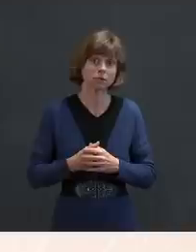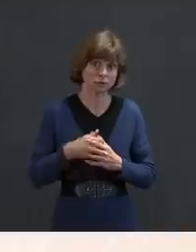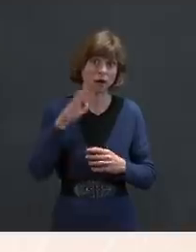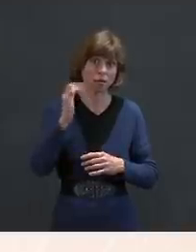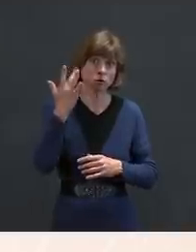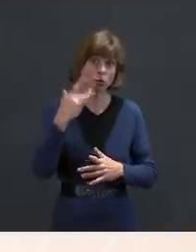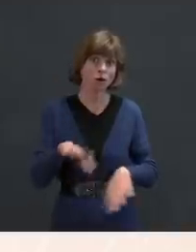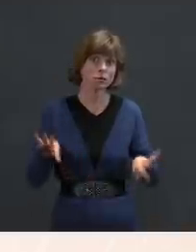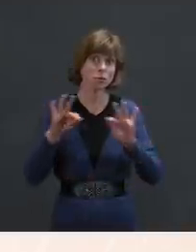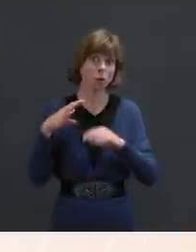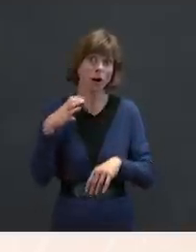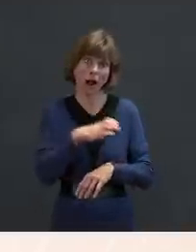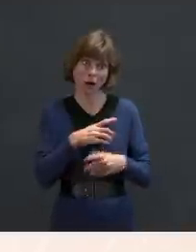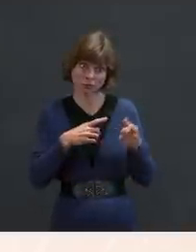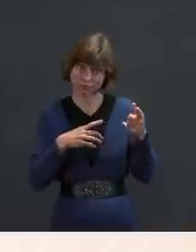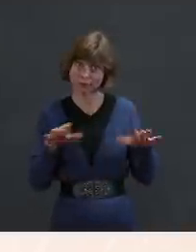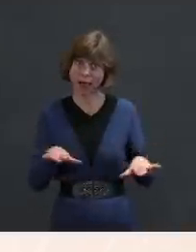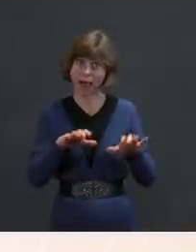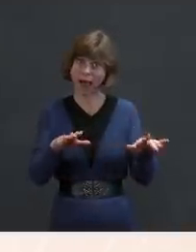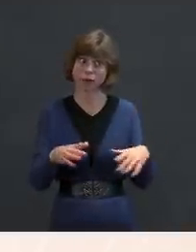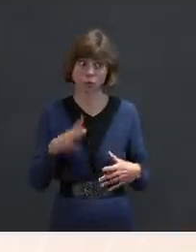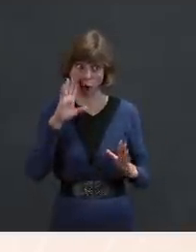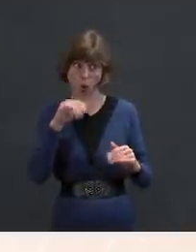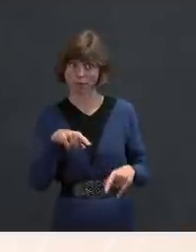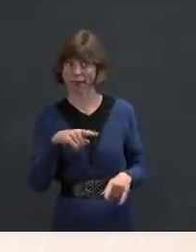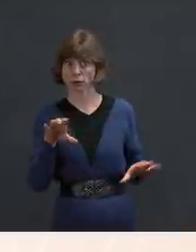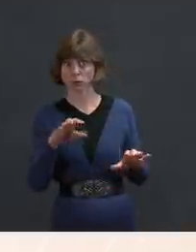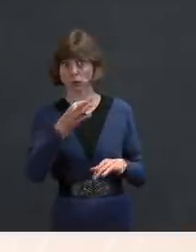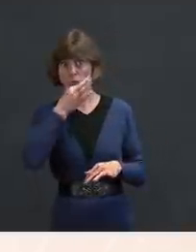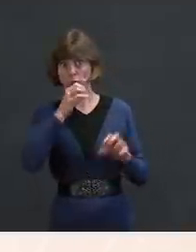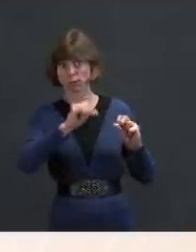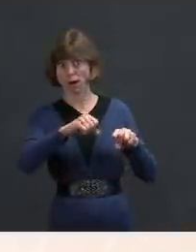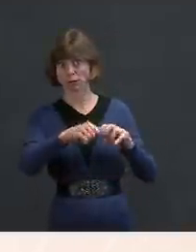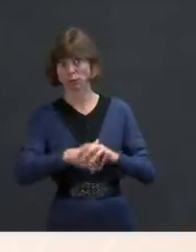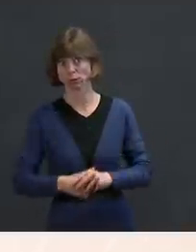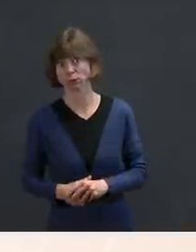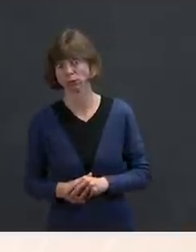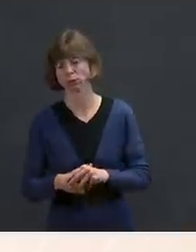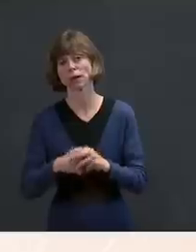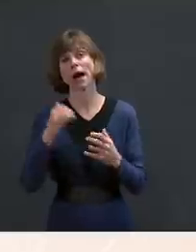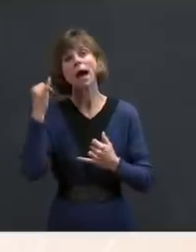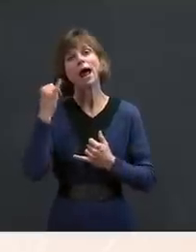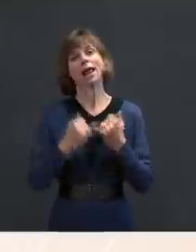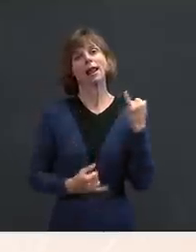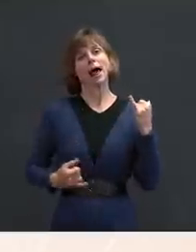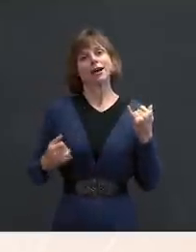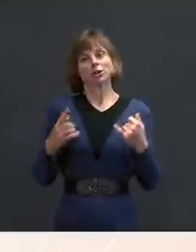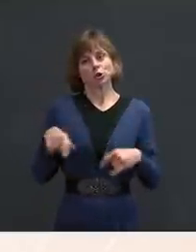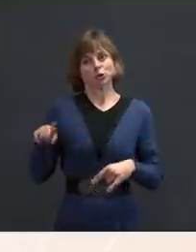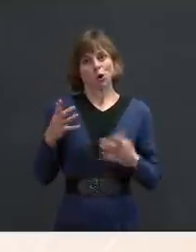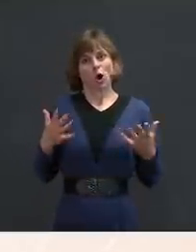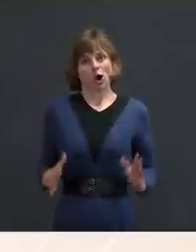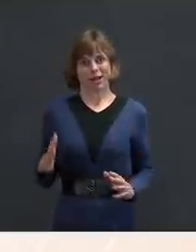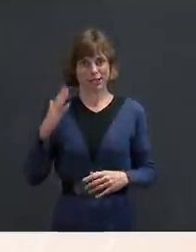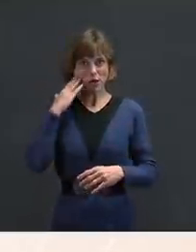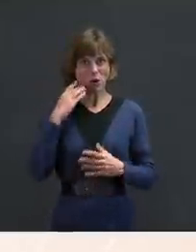and we certainly hope they do that as quickly as possible. One last note: Today, as many of you know -- all of you know, the President will meet